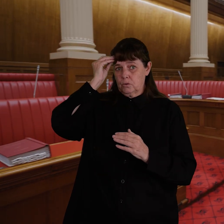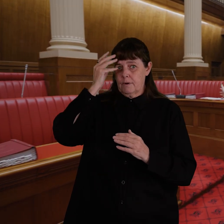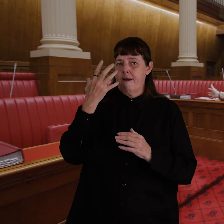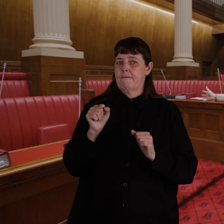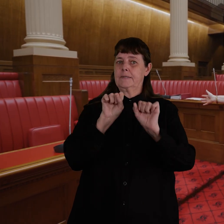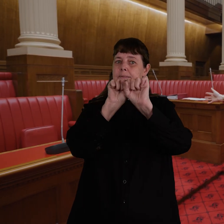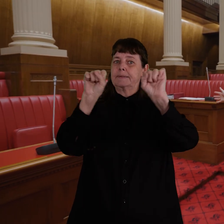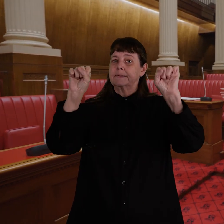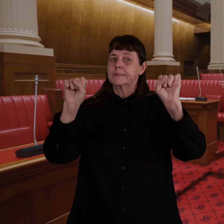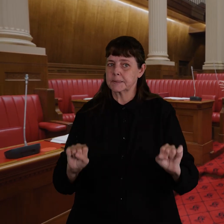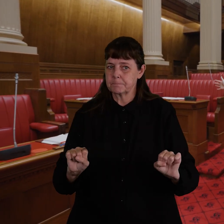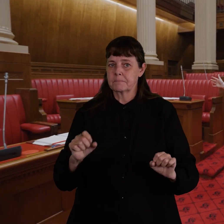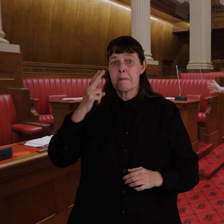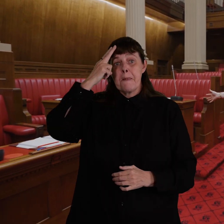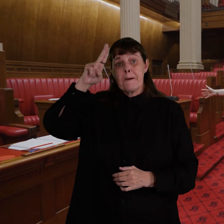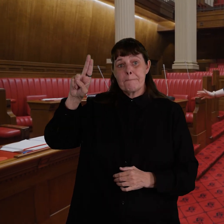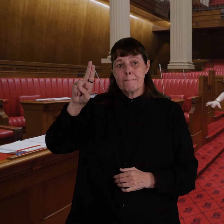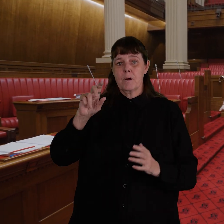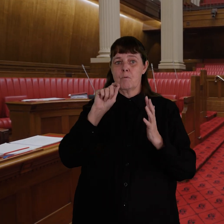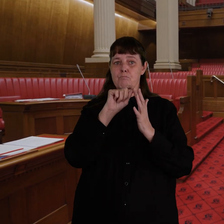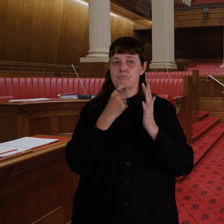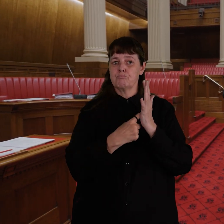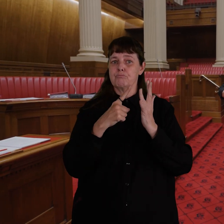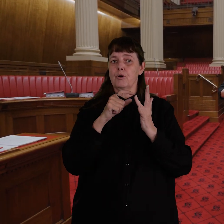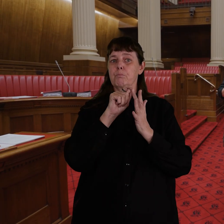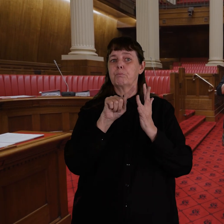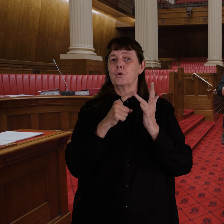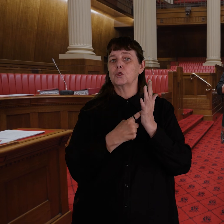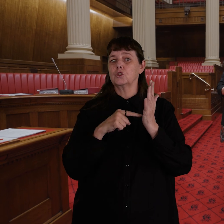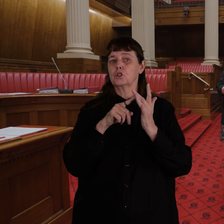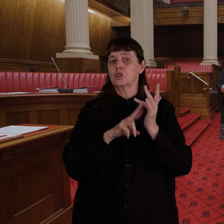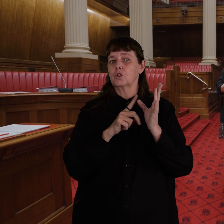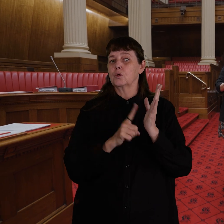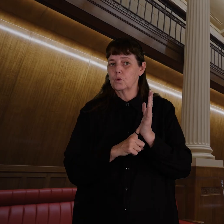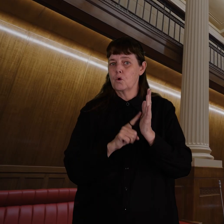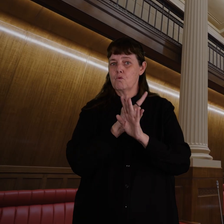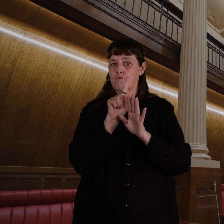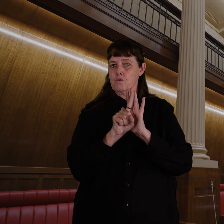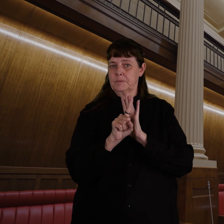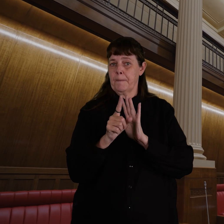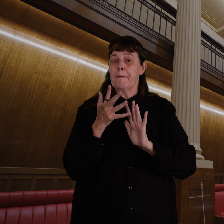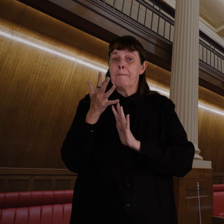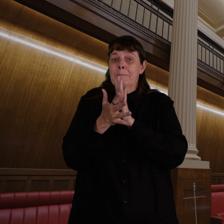this is where we once again have our crossbench. In the Legislative Council they have a system